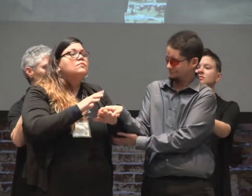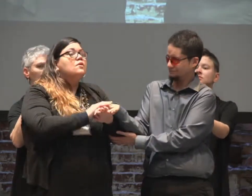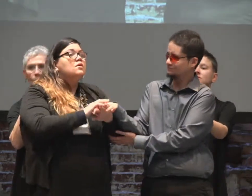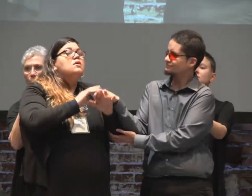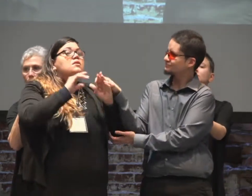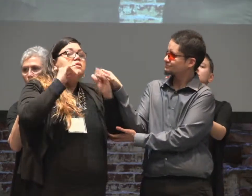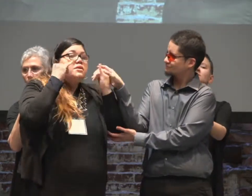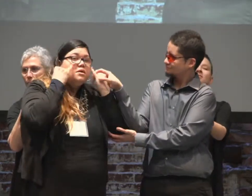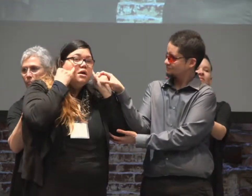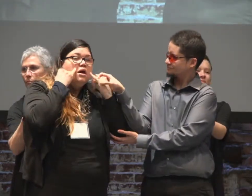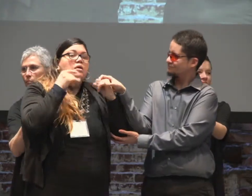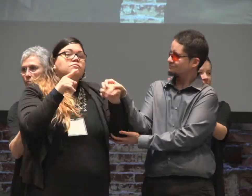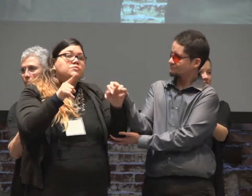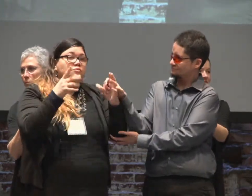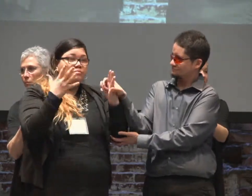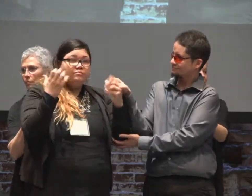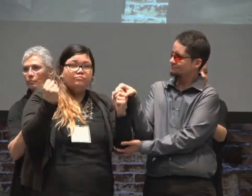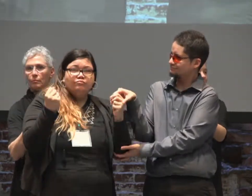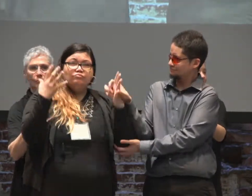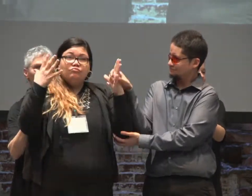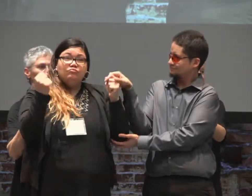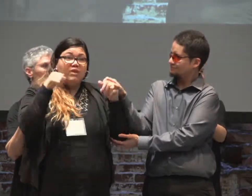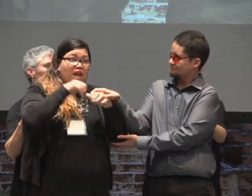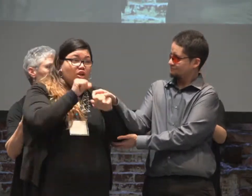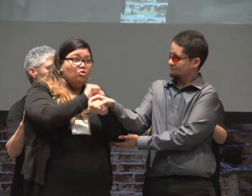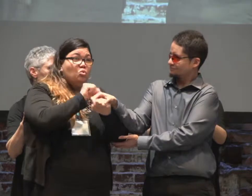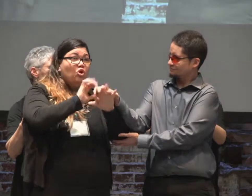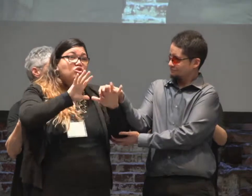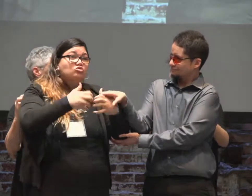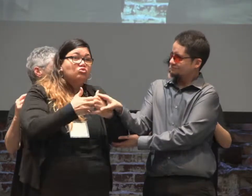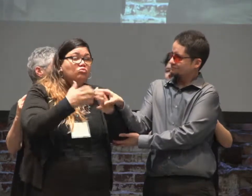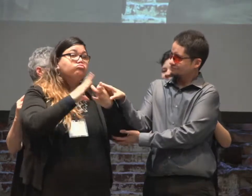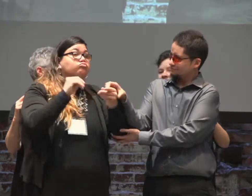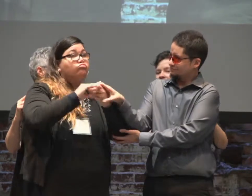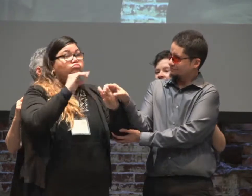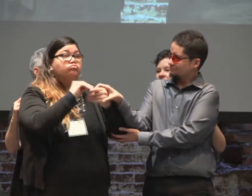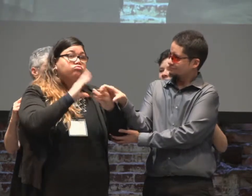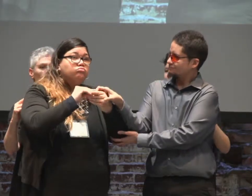We feel that you're there and we feel included in that way.